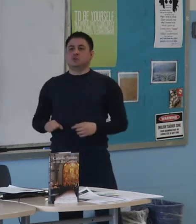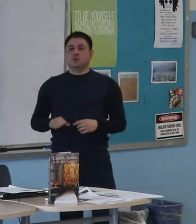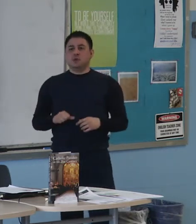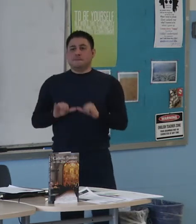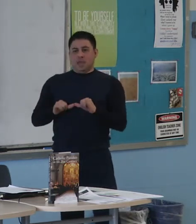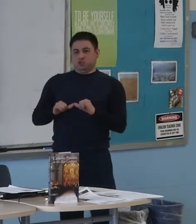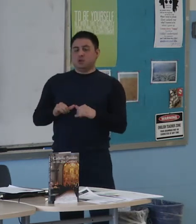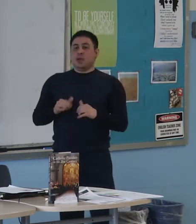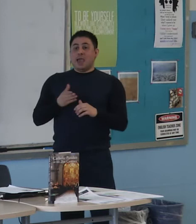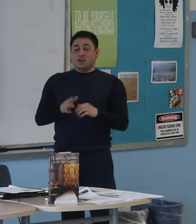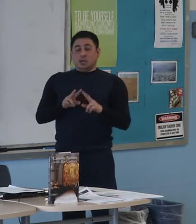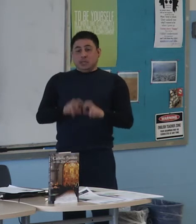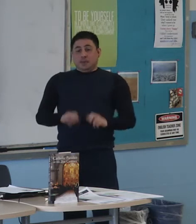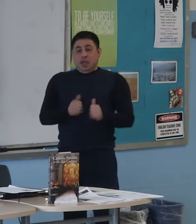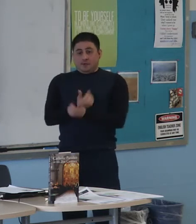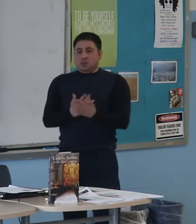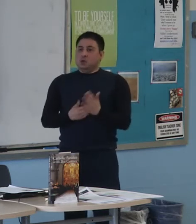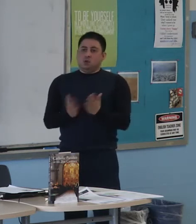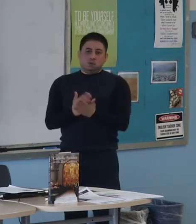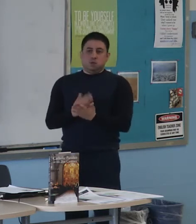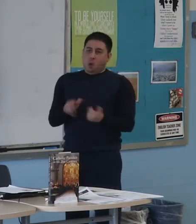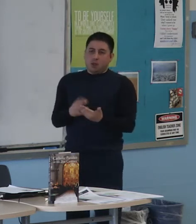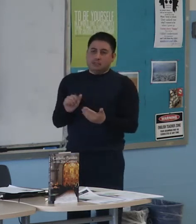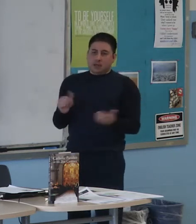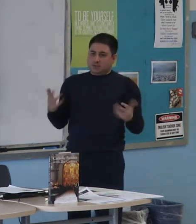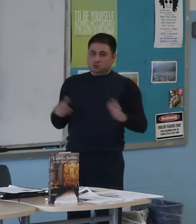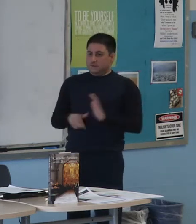examining all these, we've gone through a lot of the data, and looking at the whole